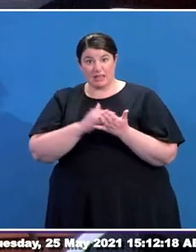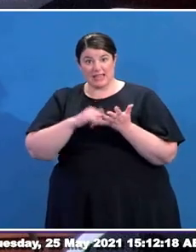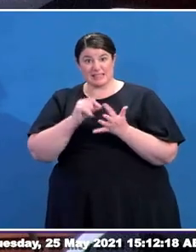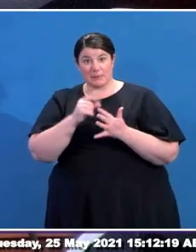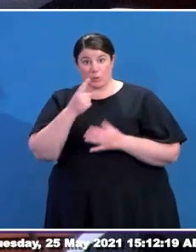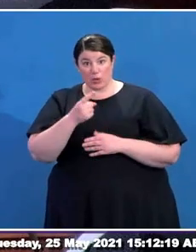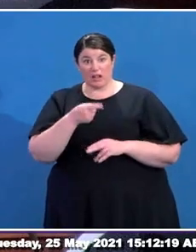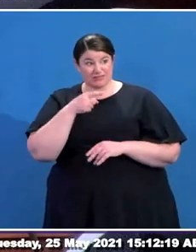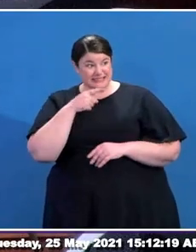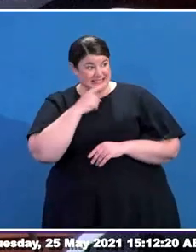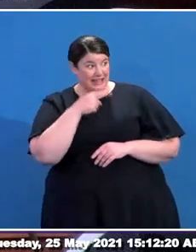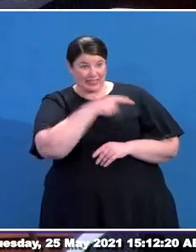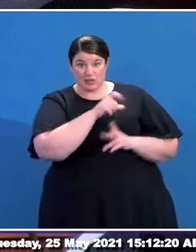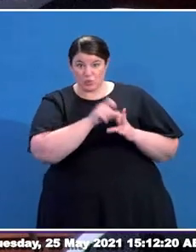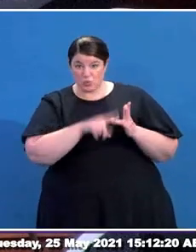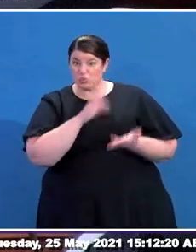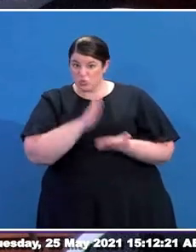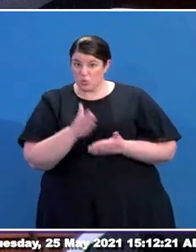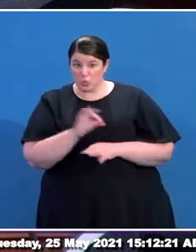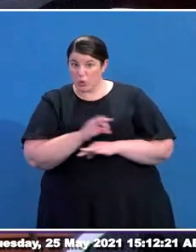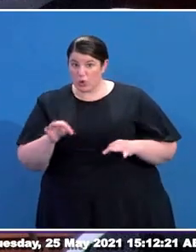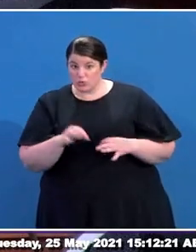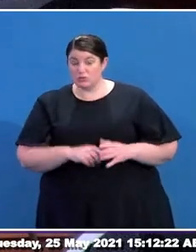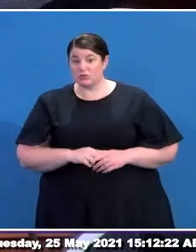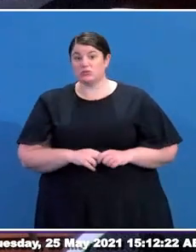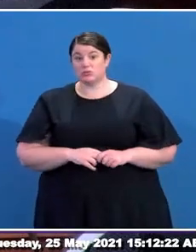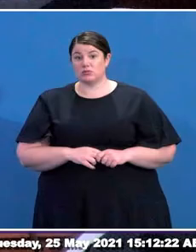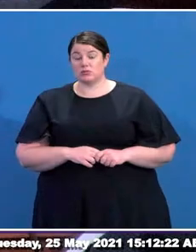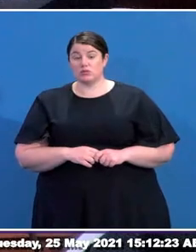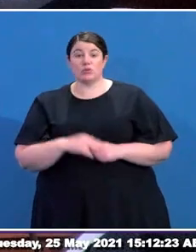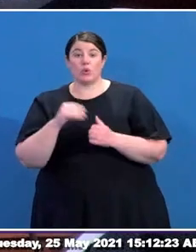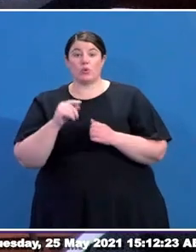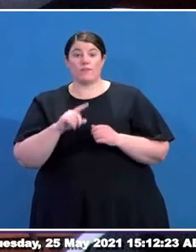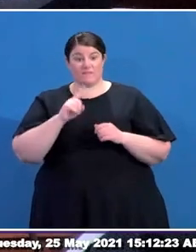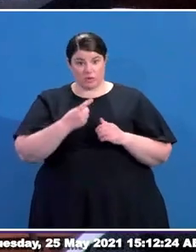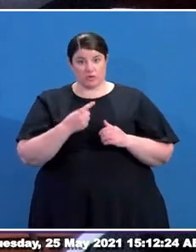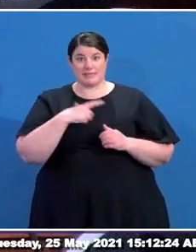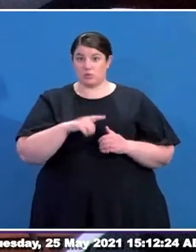Picking up from what the Chair just said, step one was to identify the allegations. That's correct.